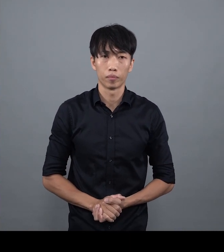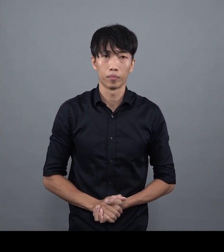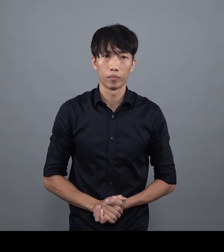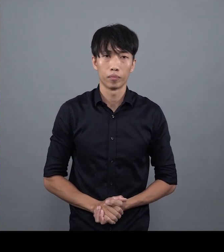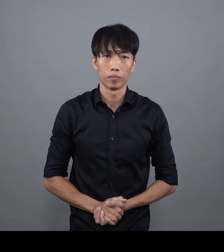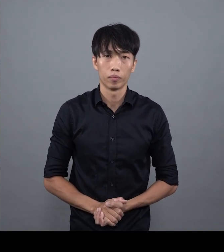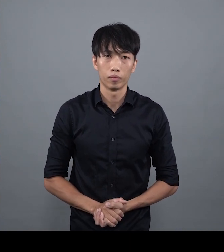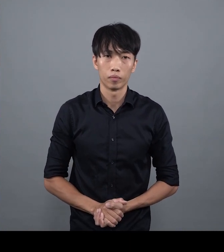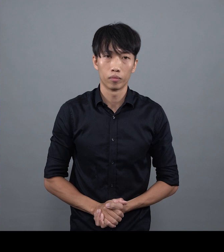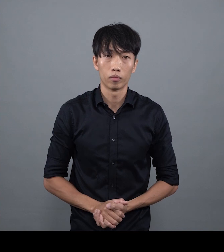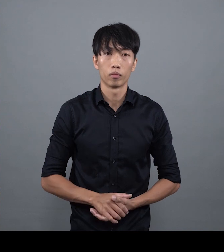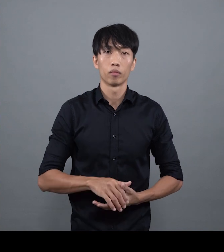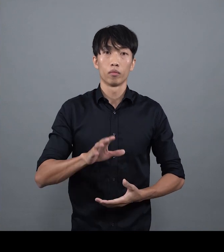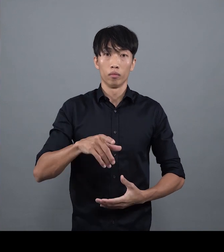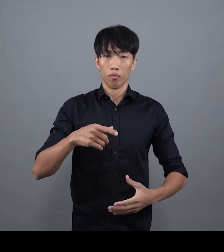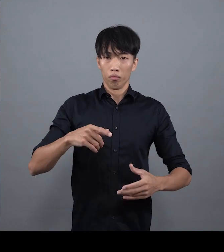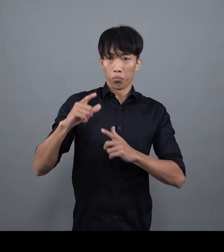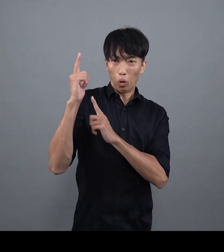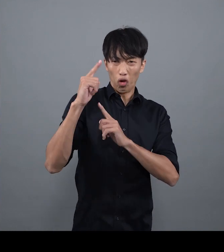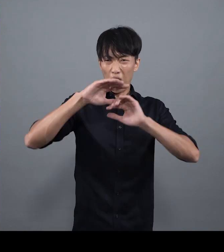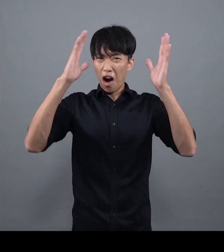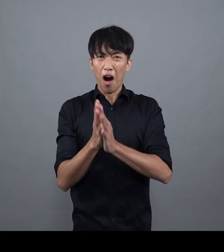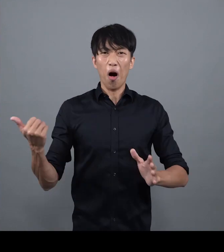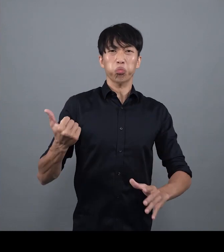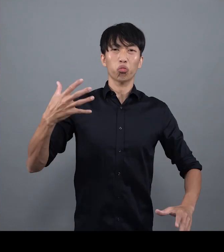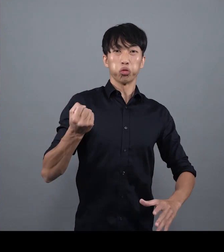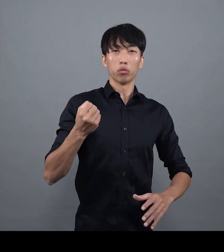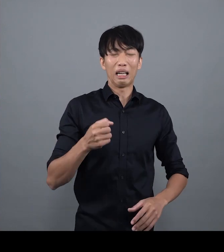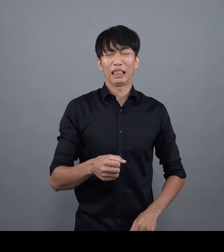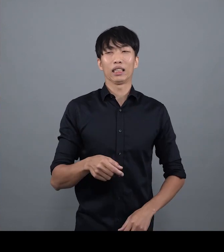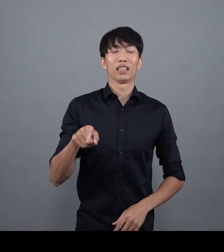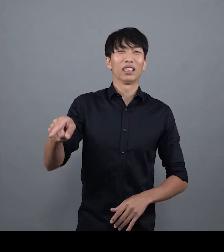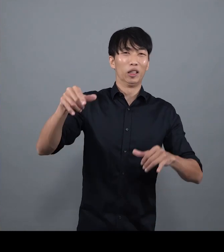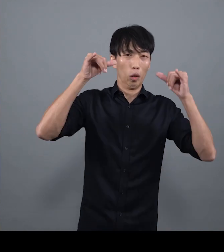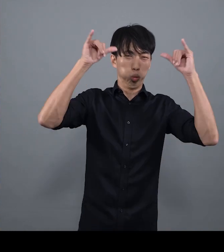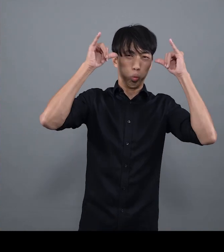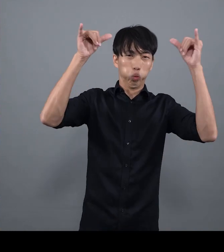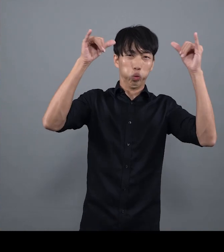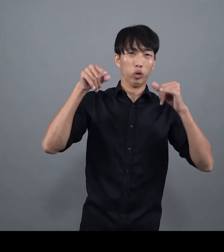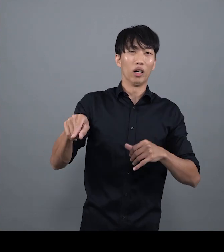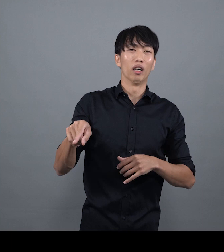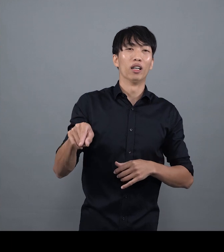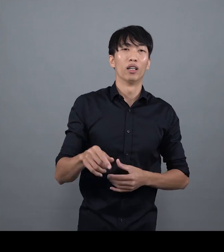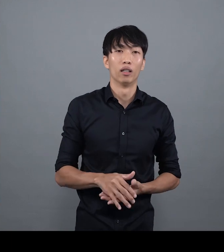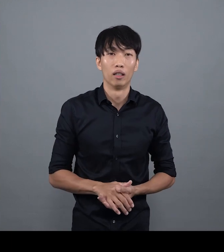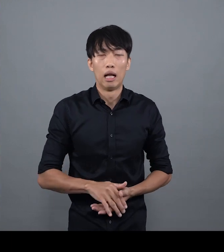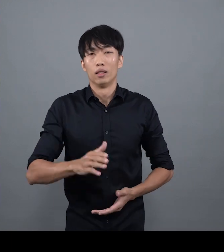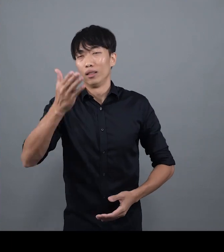‘ ... reserve the right to use weapons’ That was during the riot [English] Oh my god!